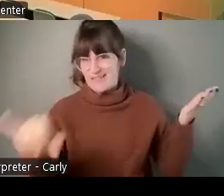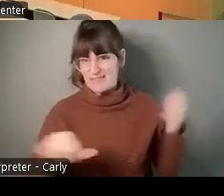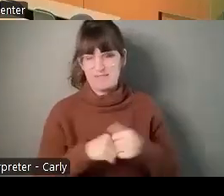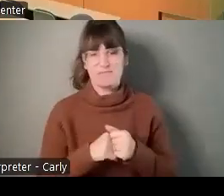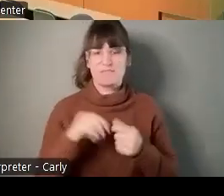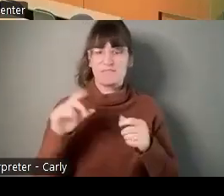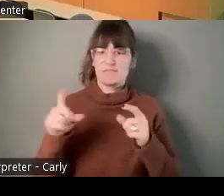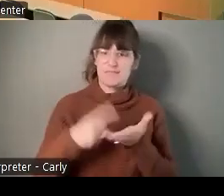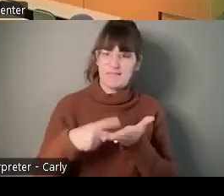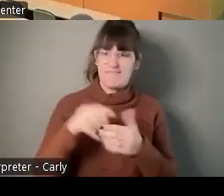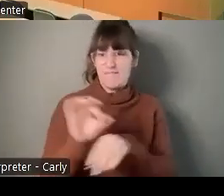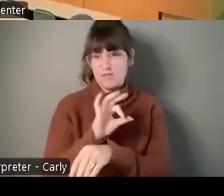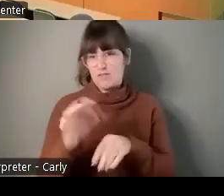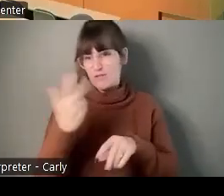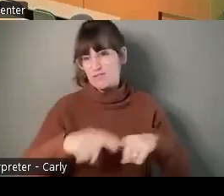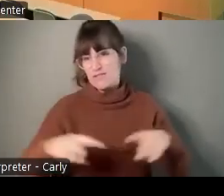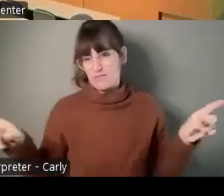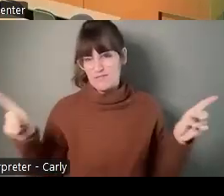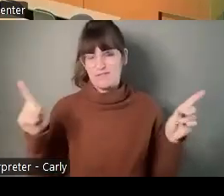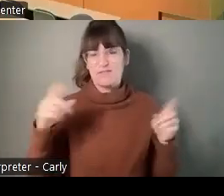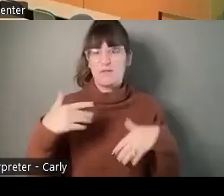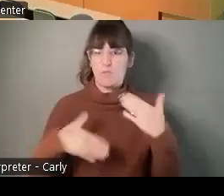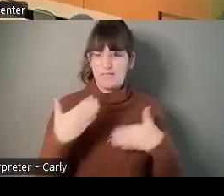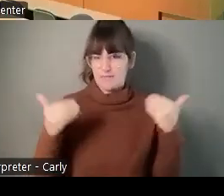looks different for everybody and the process moving forward. That's really the whole point